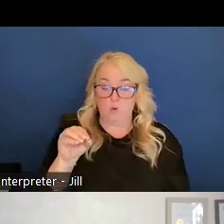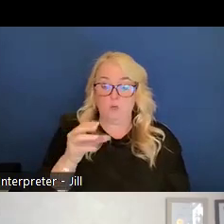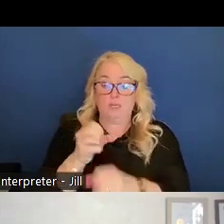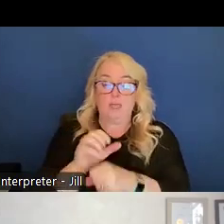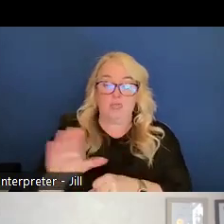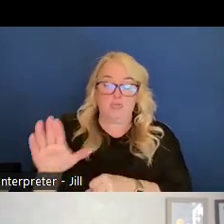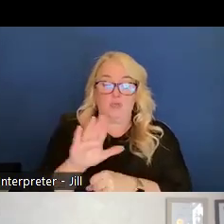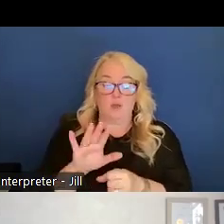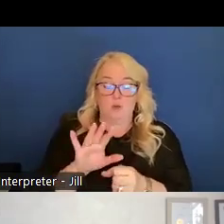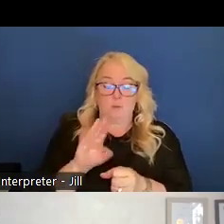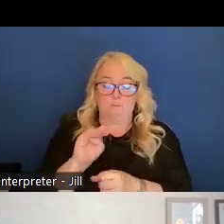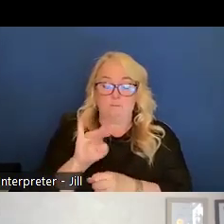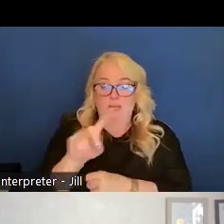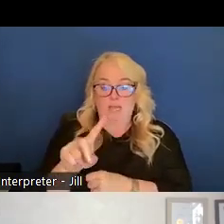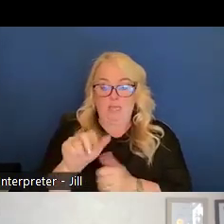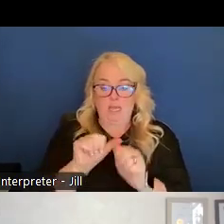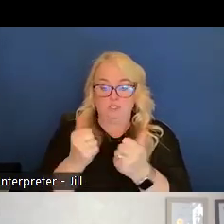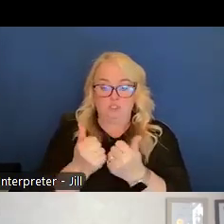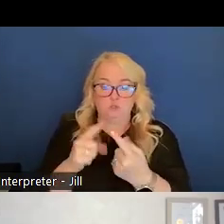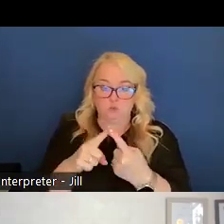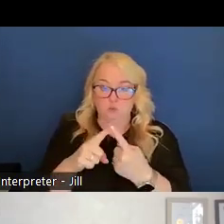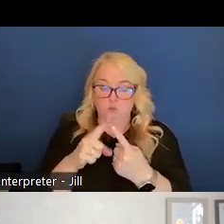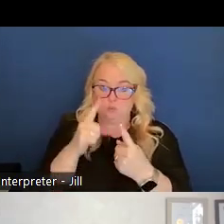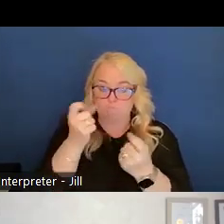agency to take them seriously. This was right after the